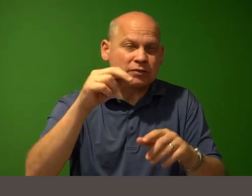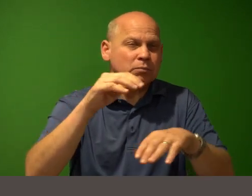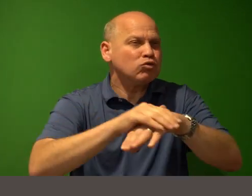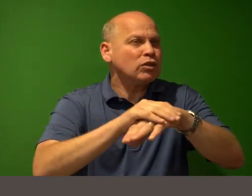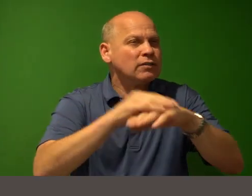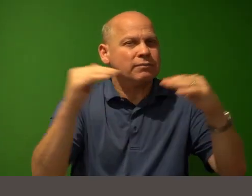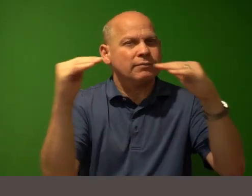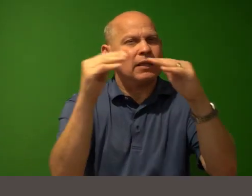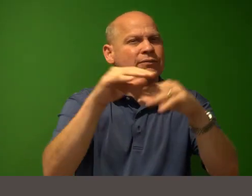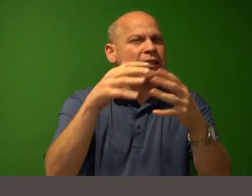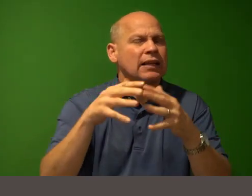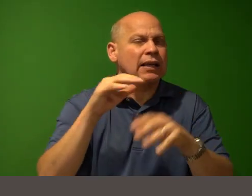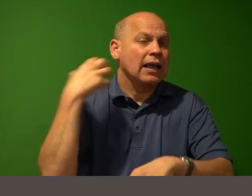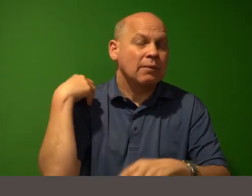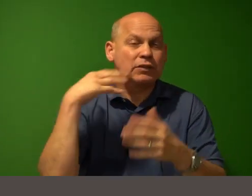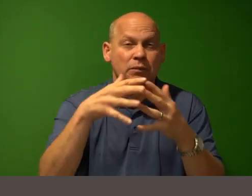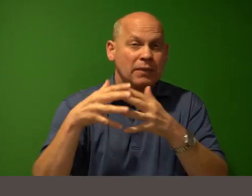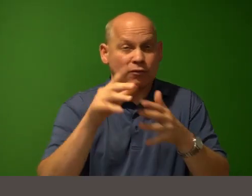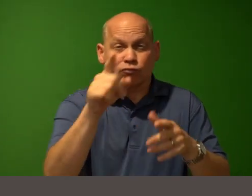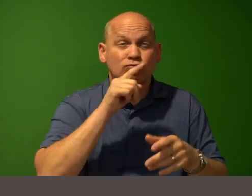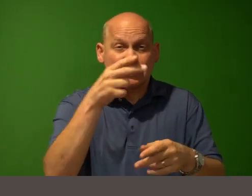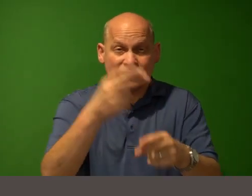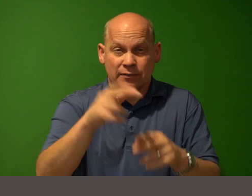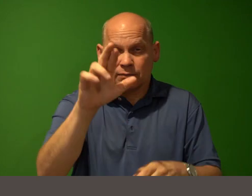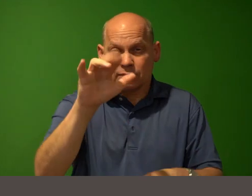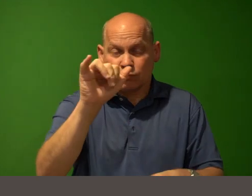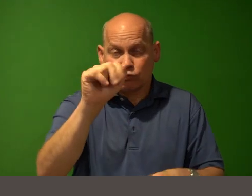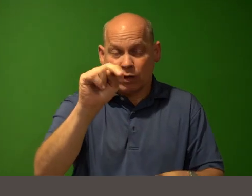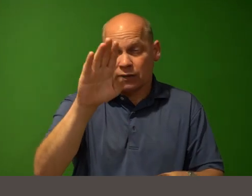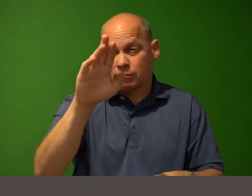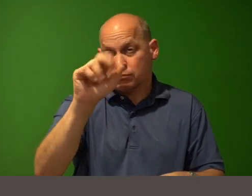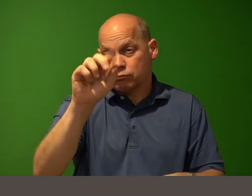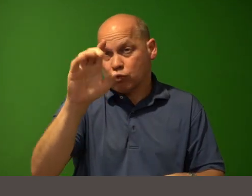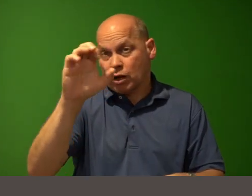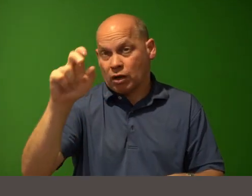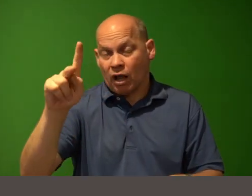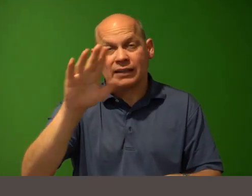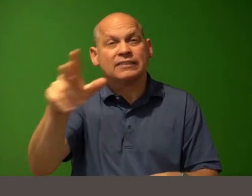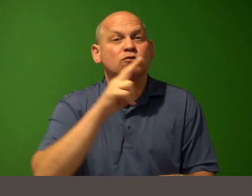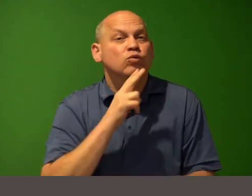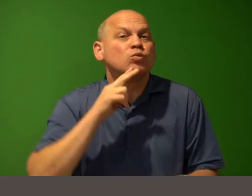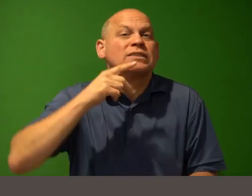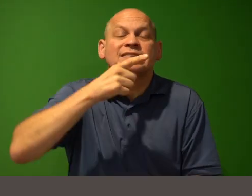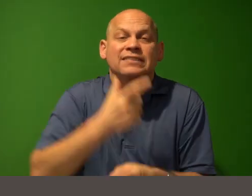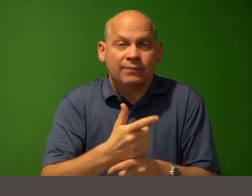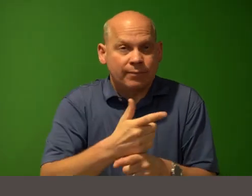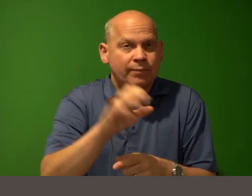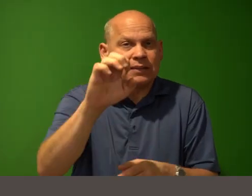Captain America. His real name is Brian Braddock. His twin sister is Elizabeth Braddock,